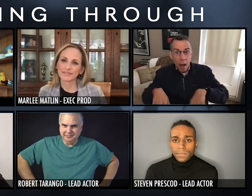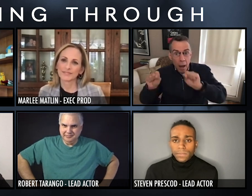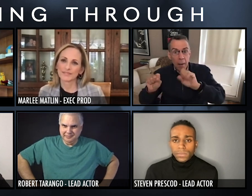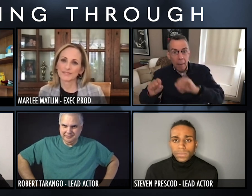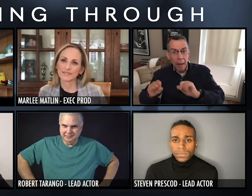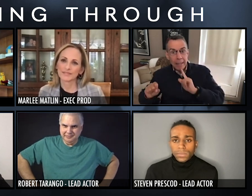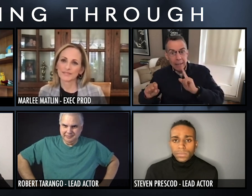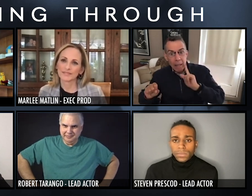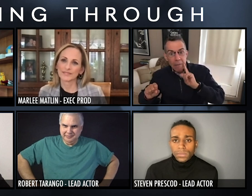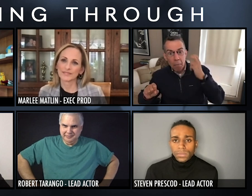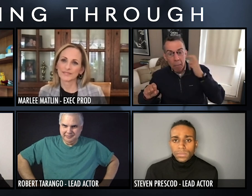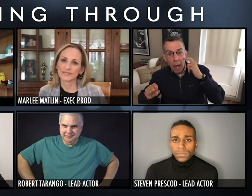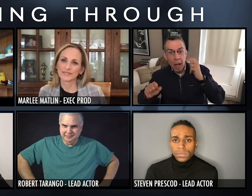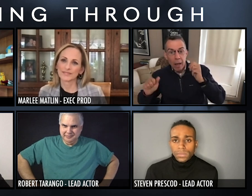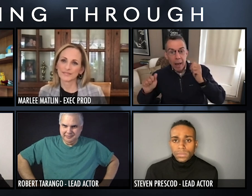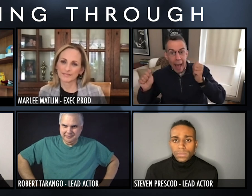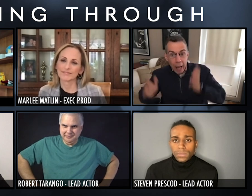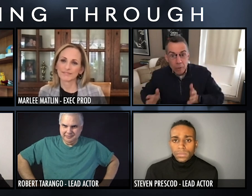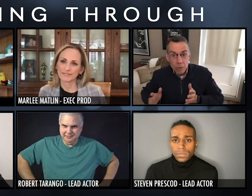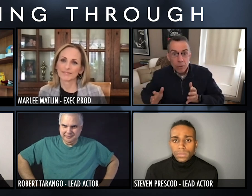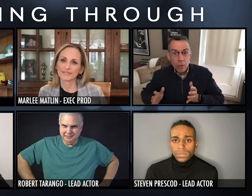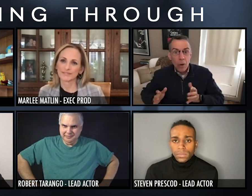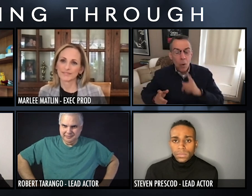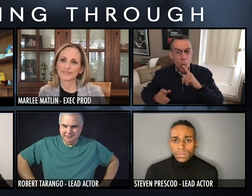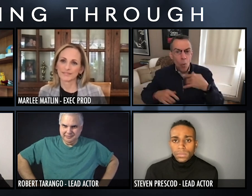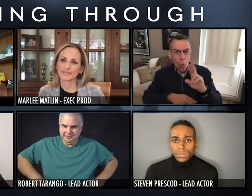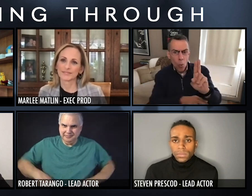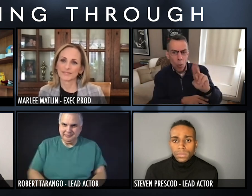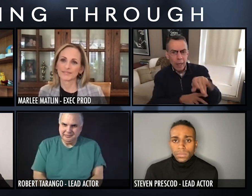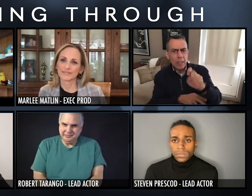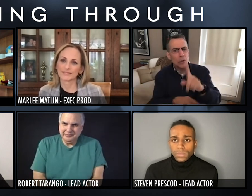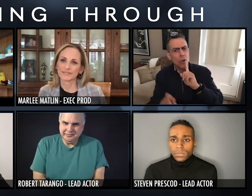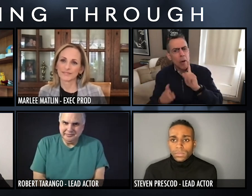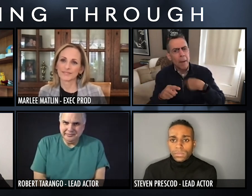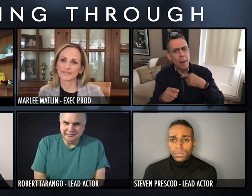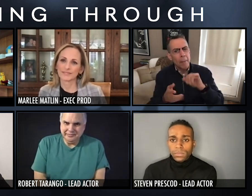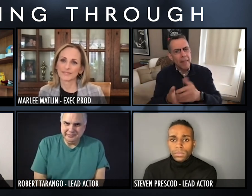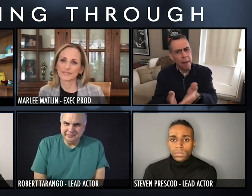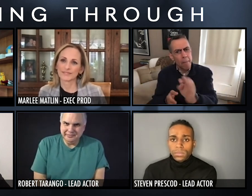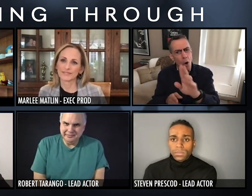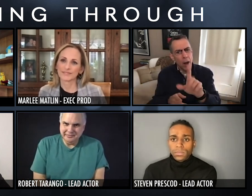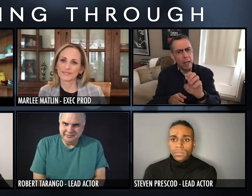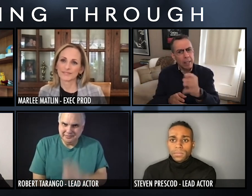And that's, I think it's unique, but also, could you talk to me about that? Could you tell us about that and why it was so important?